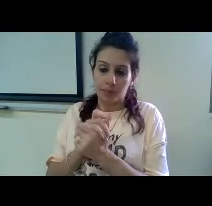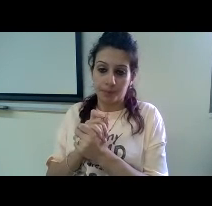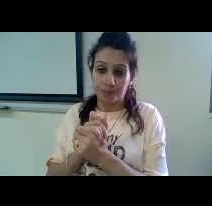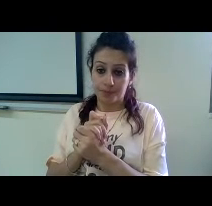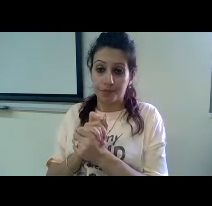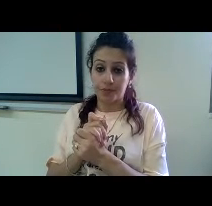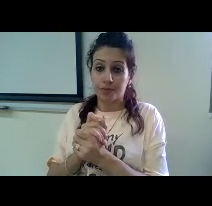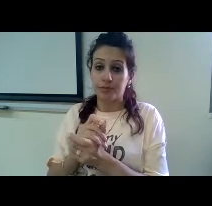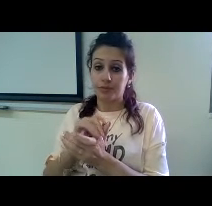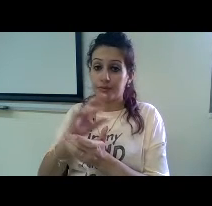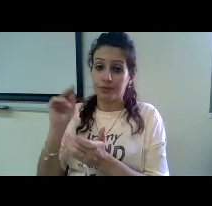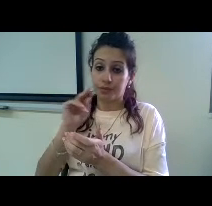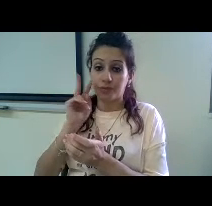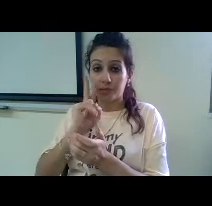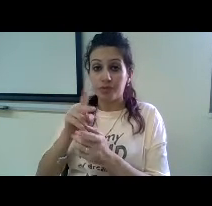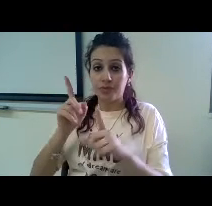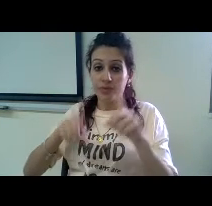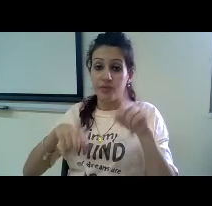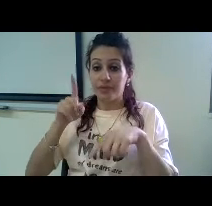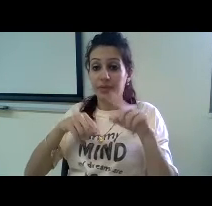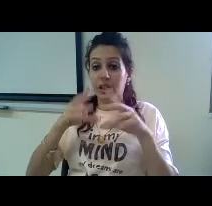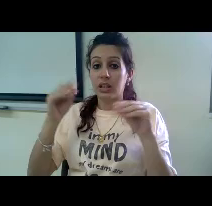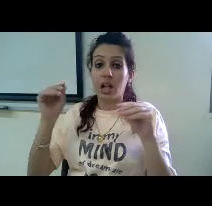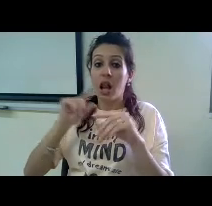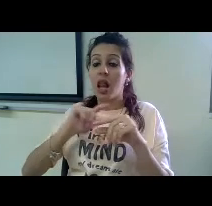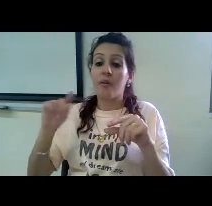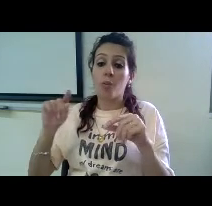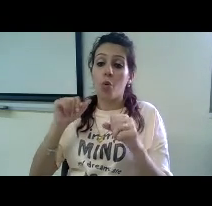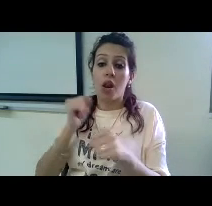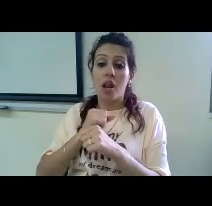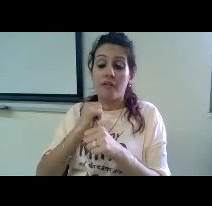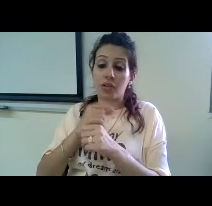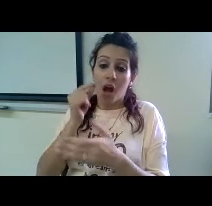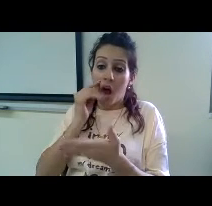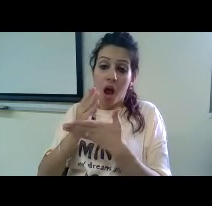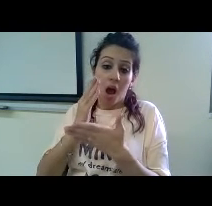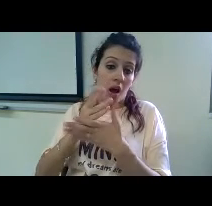slide, you can see this partnership requires a system wide effort,